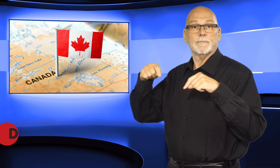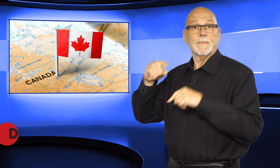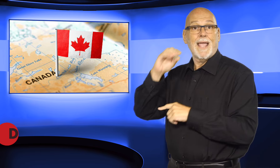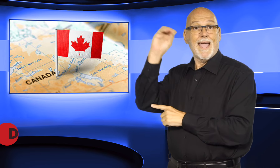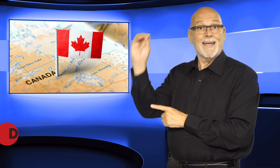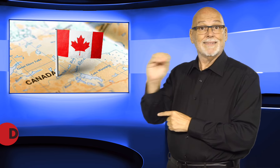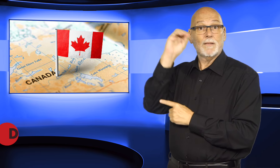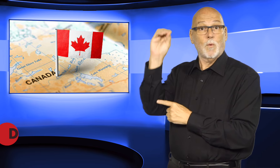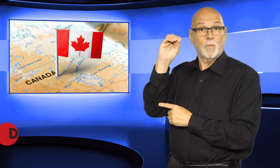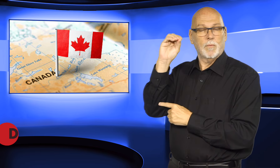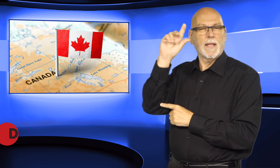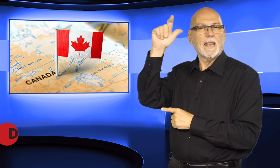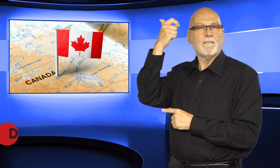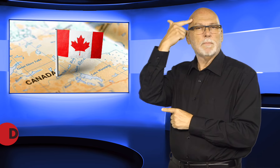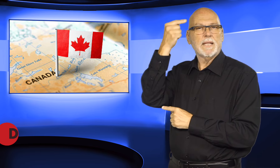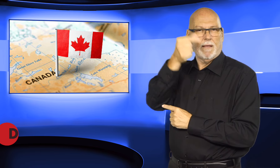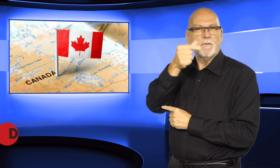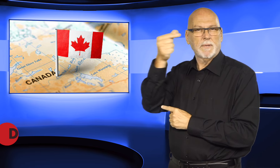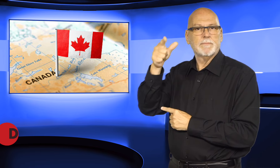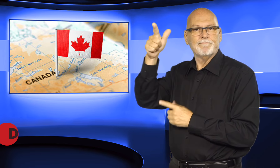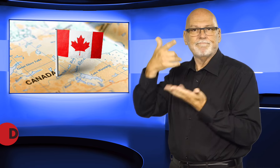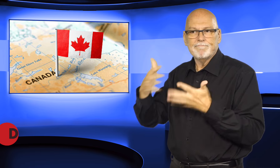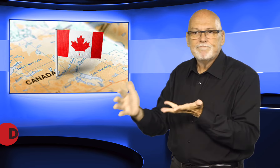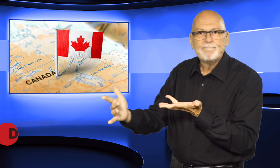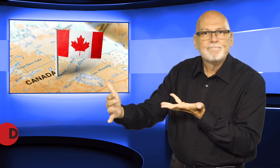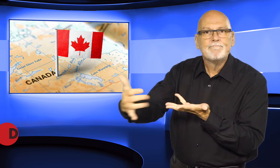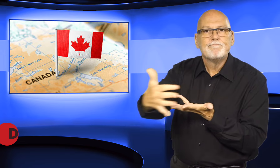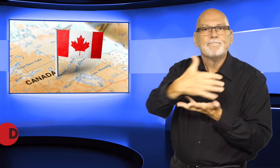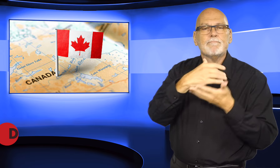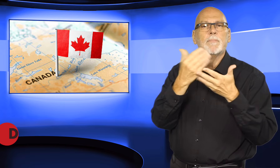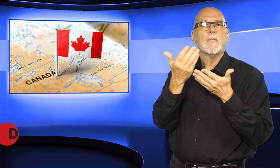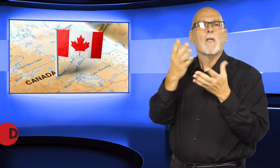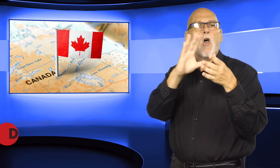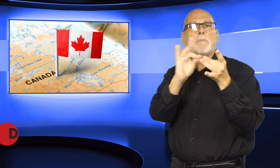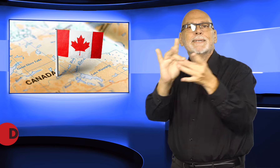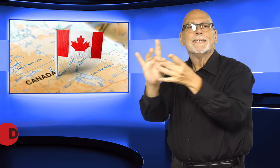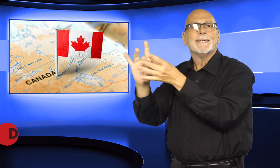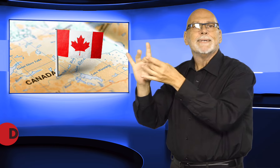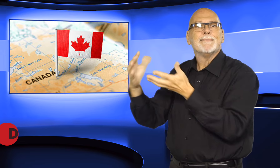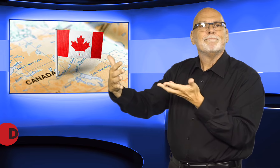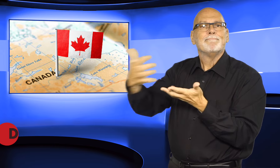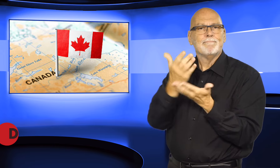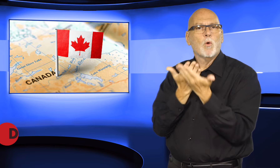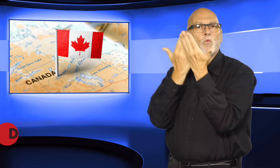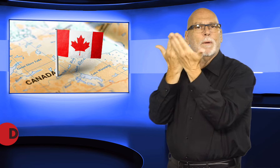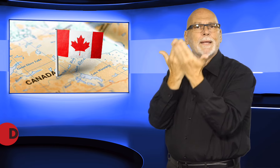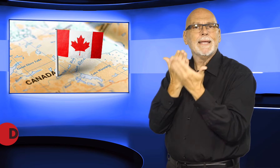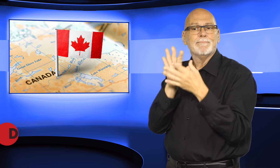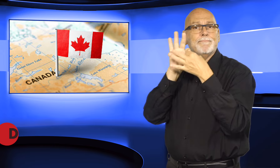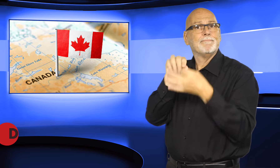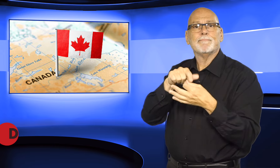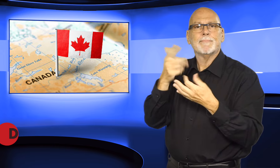[ANSELMO]: In Ontario, the government is gathering comments on recommendations